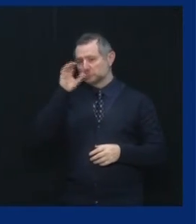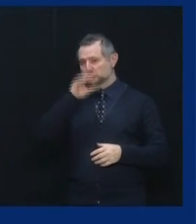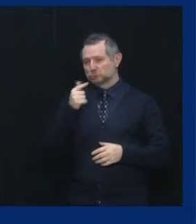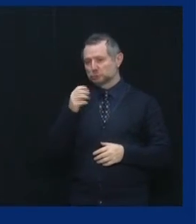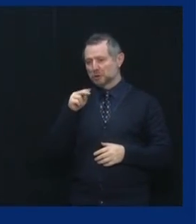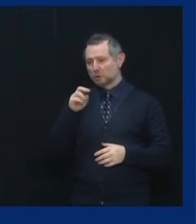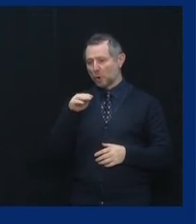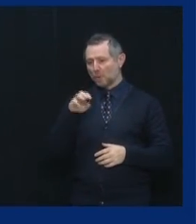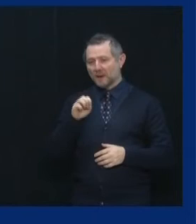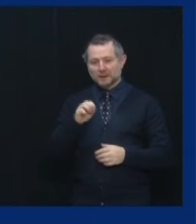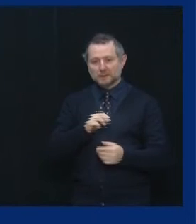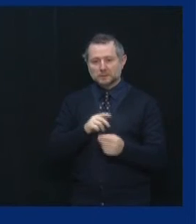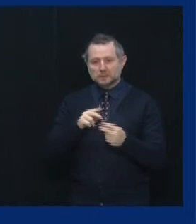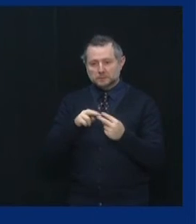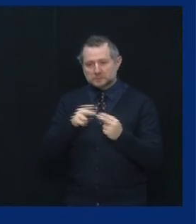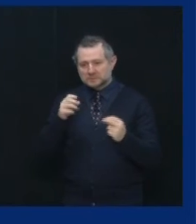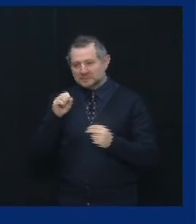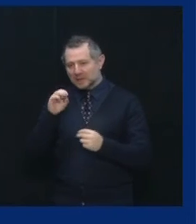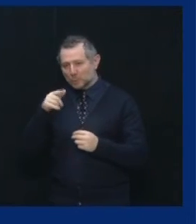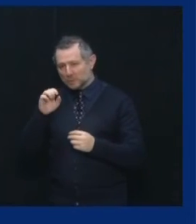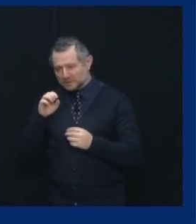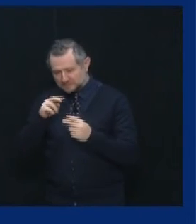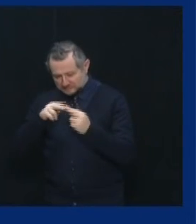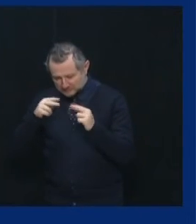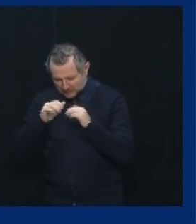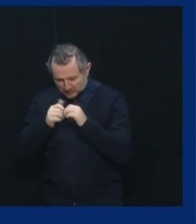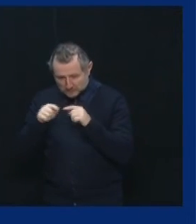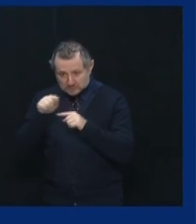UNITED KINGDOM.